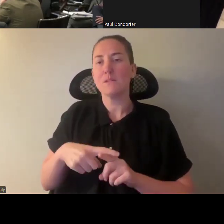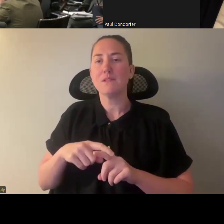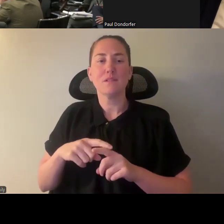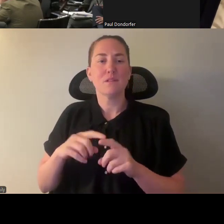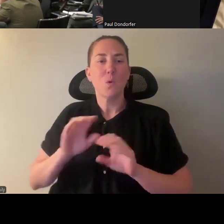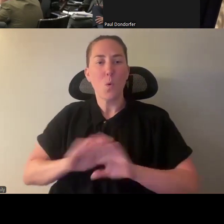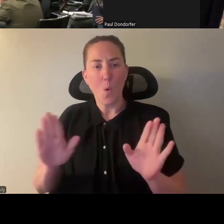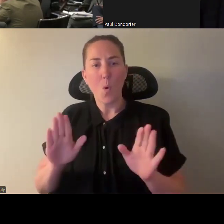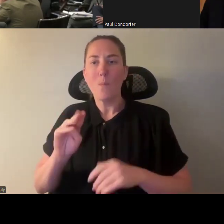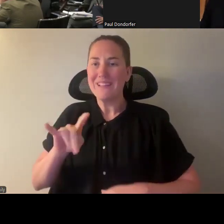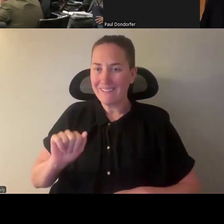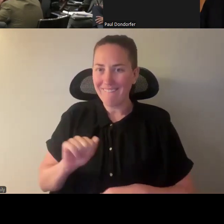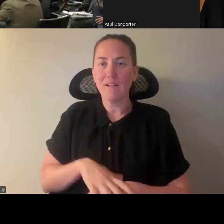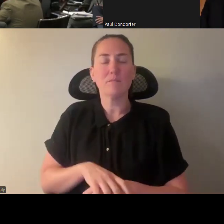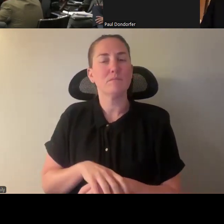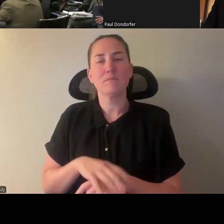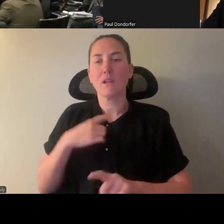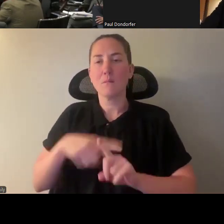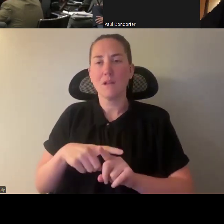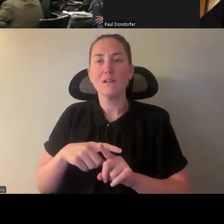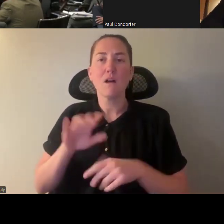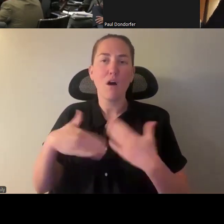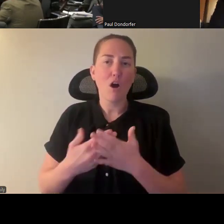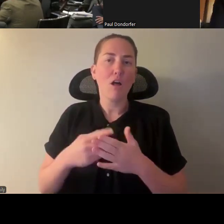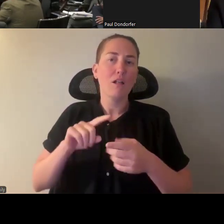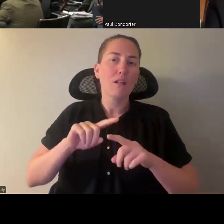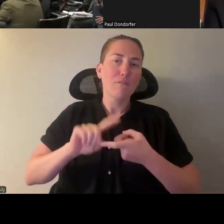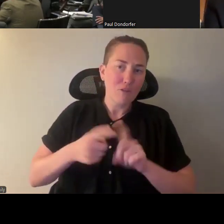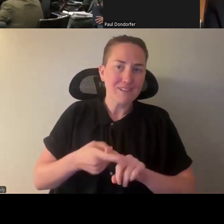and we would have um friends and families not able to communicate with their families